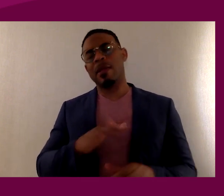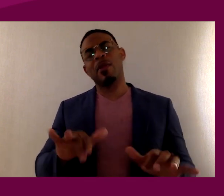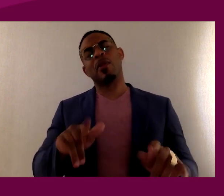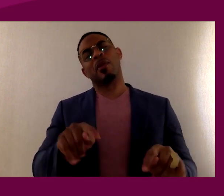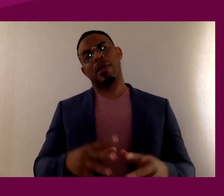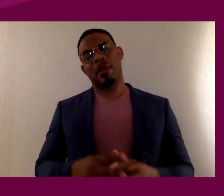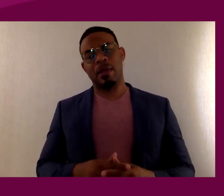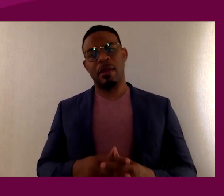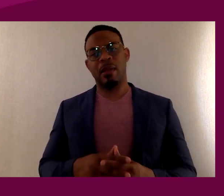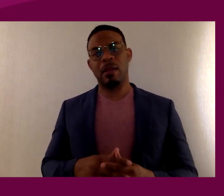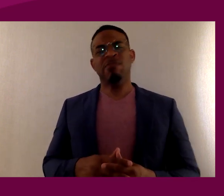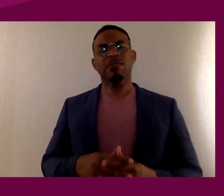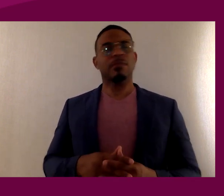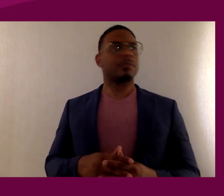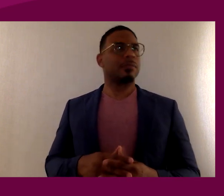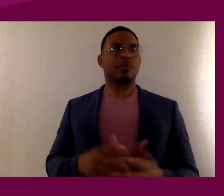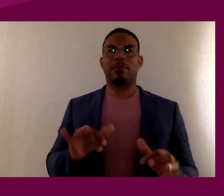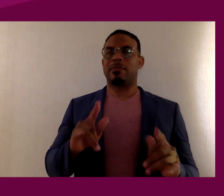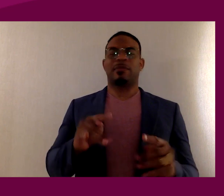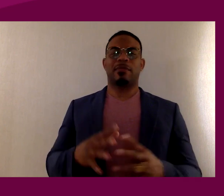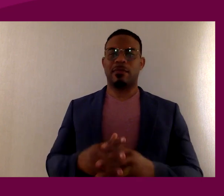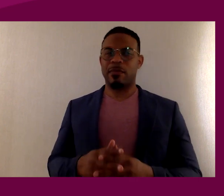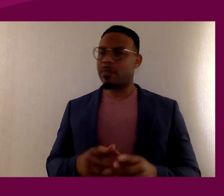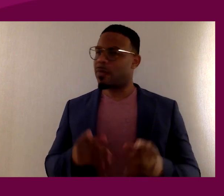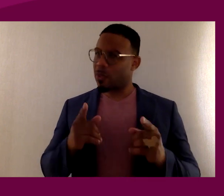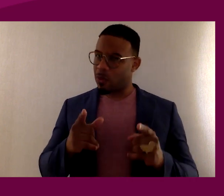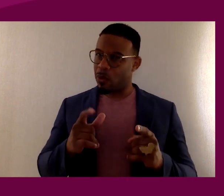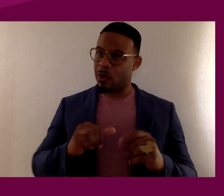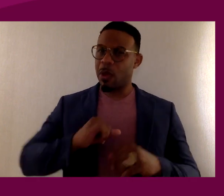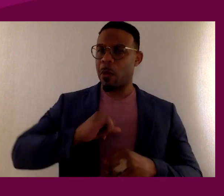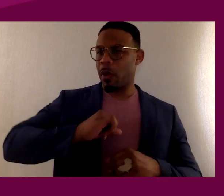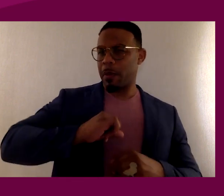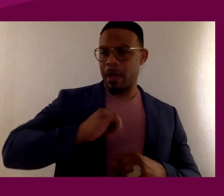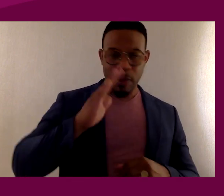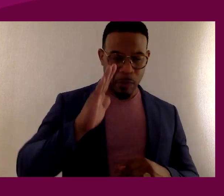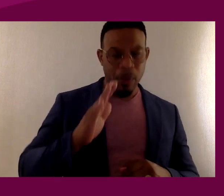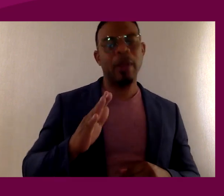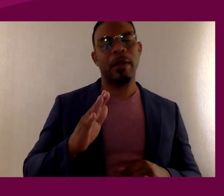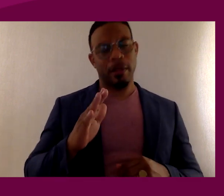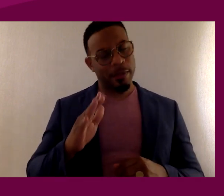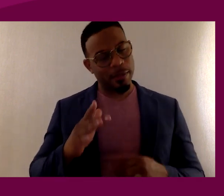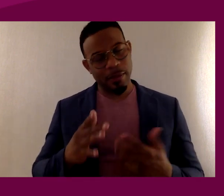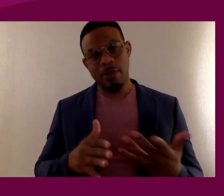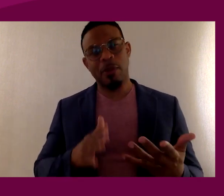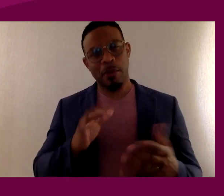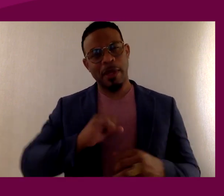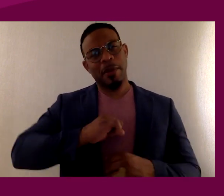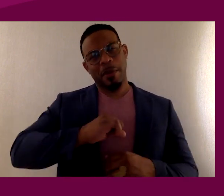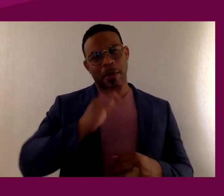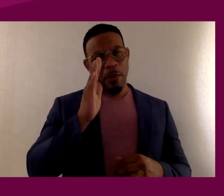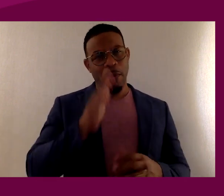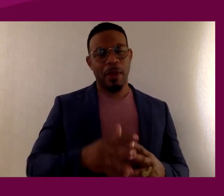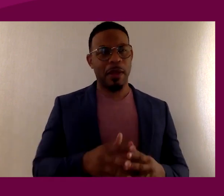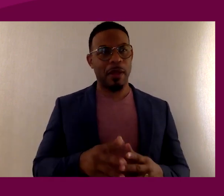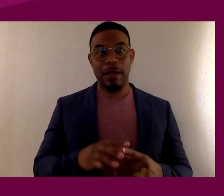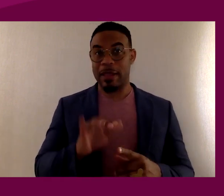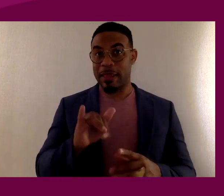discrimination and oppression, please go do it. Just do it. You'll get pushback. Ashley Inkumsah: For sure.